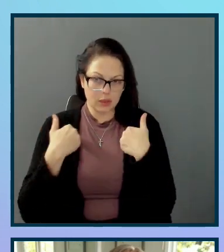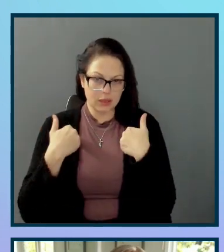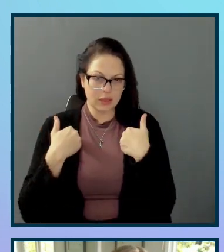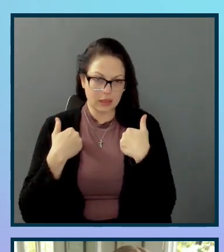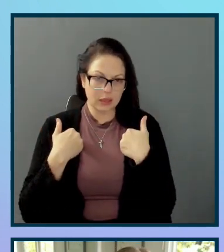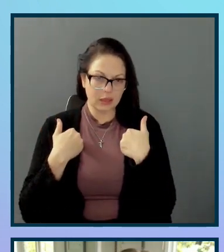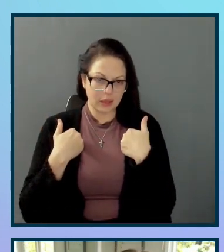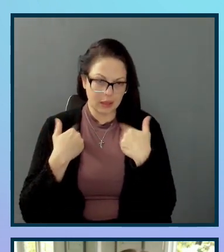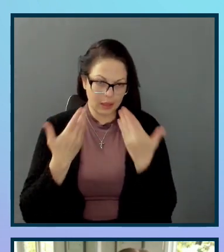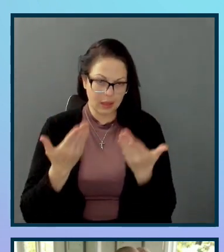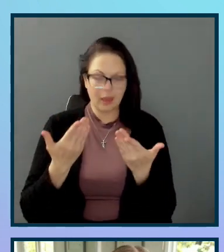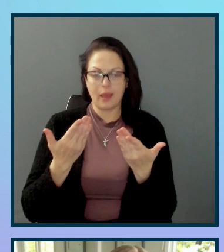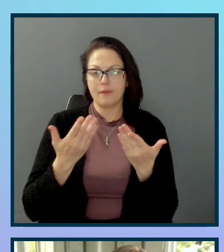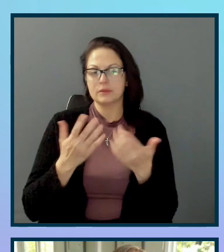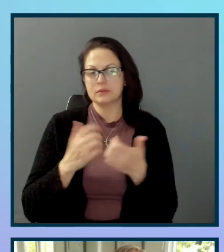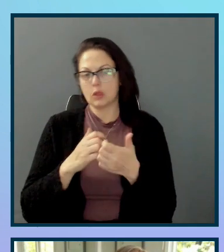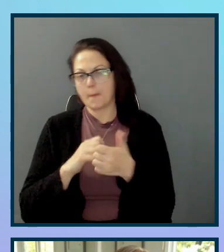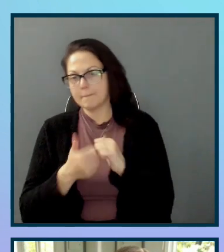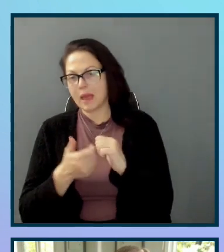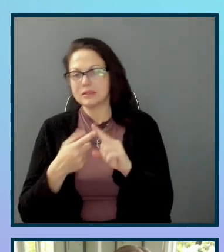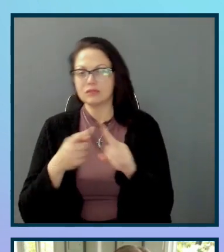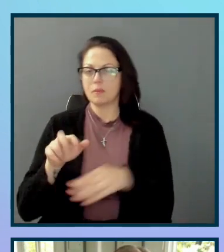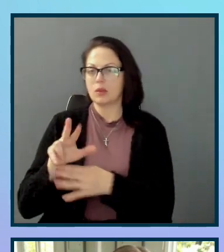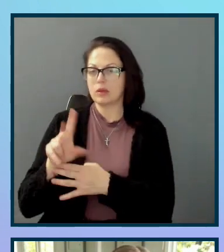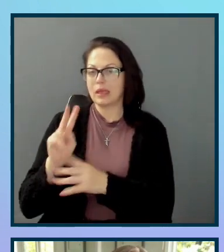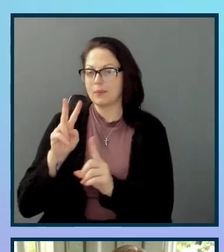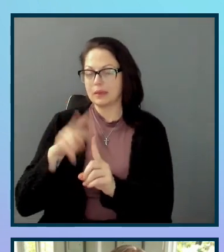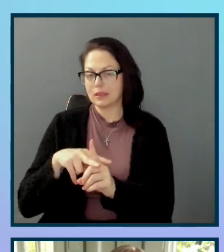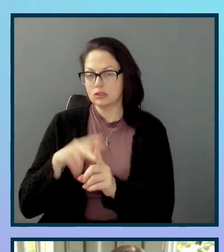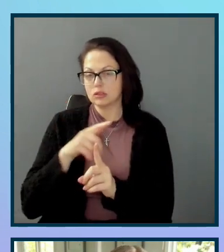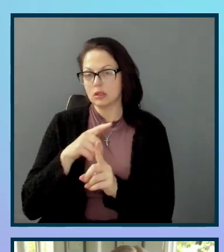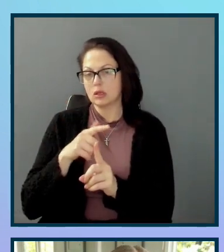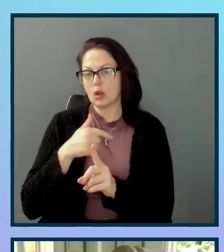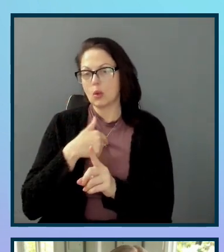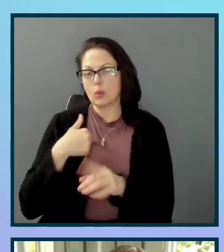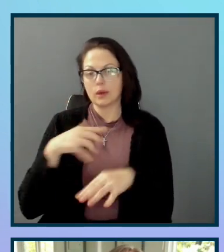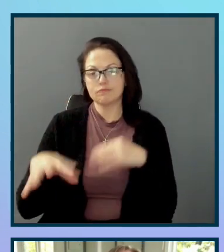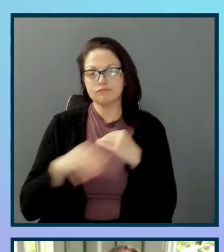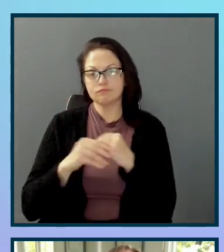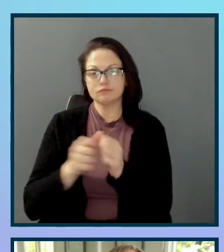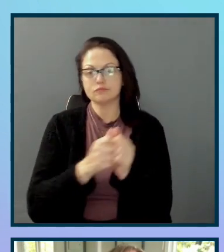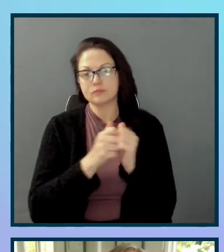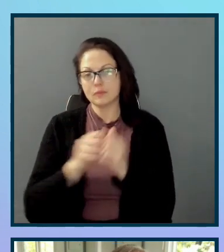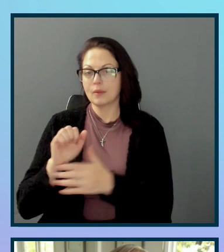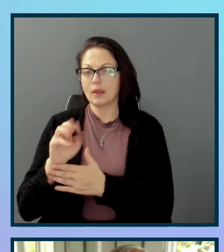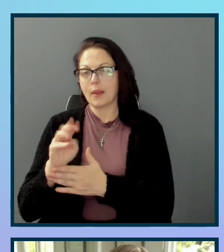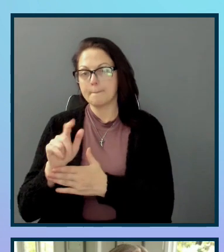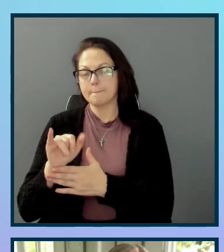where we have our passes coming out of the 3D application. We talked about that. We composite that together, we embellish it by making it look pretty